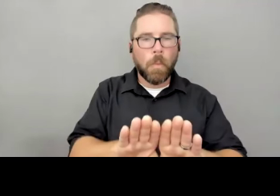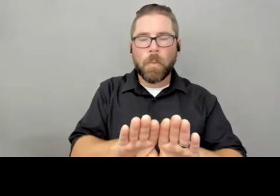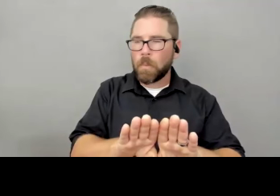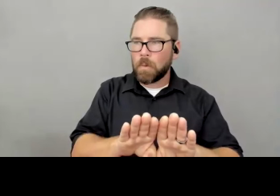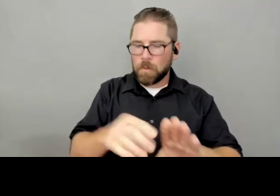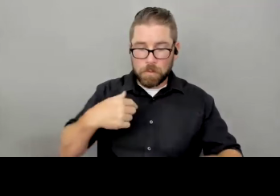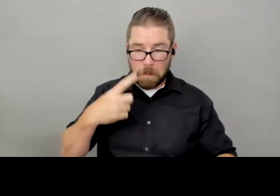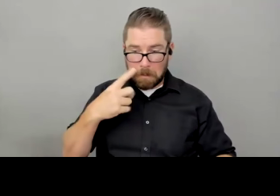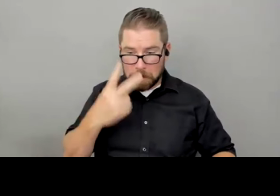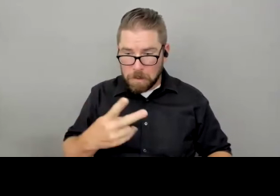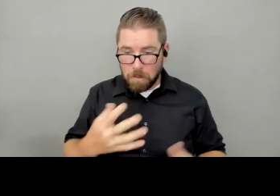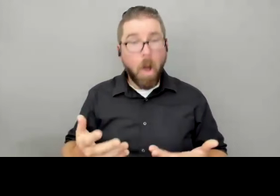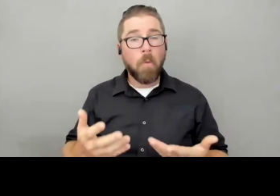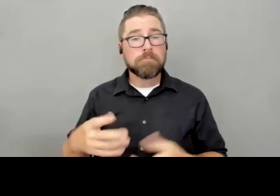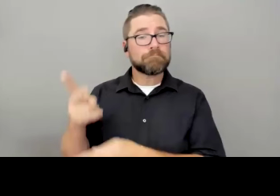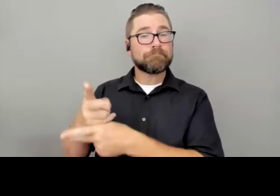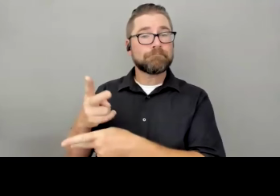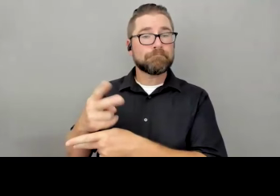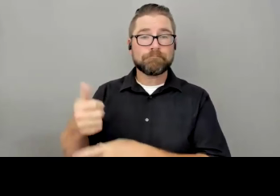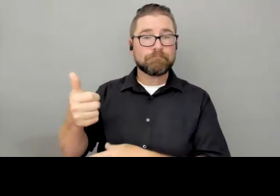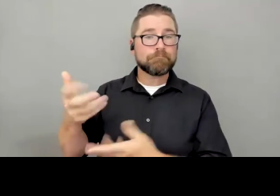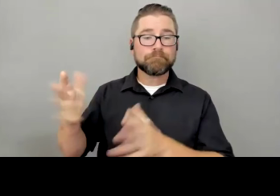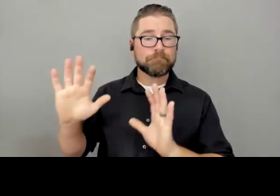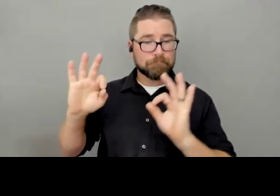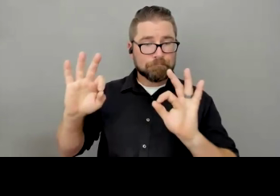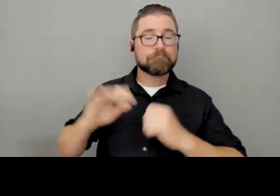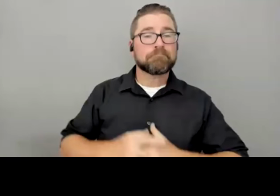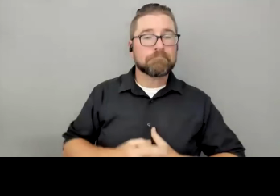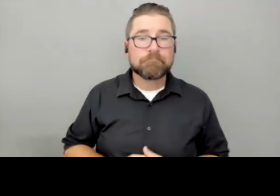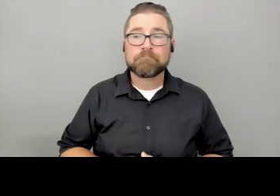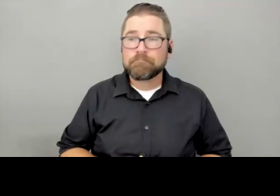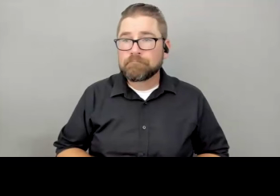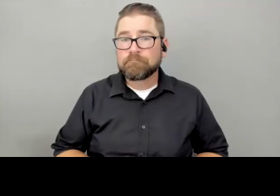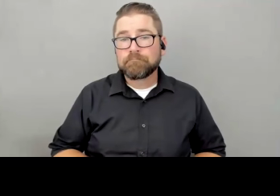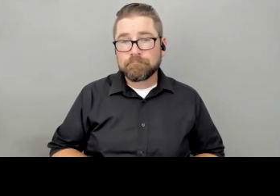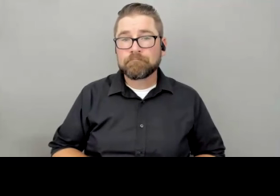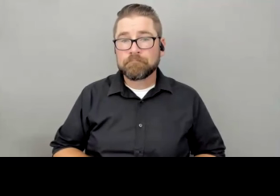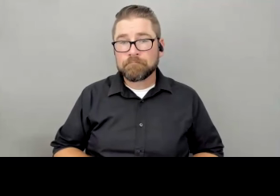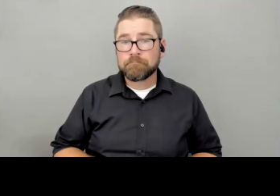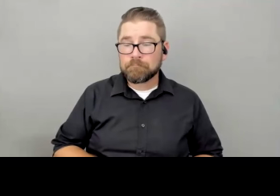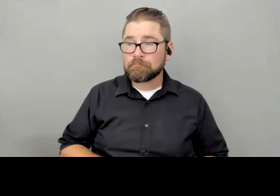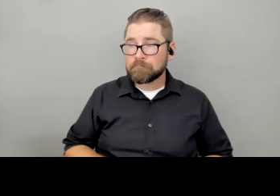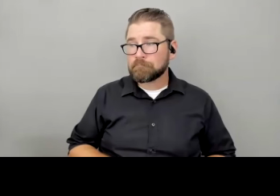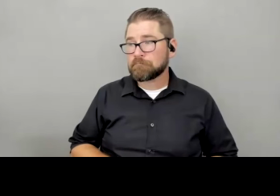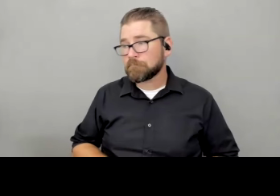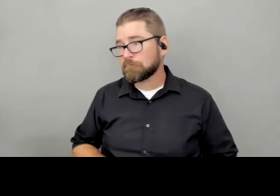you know, got it resolved and just not paying attention to our attempts. So, that can be helpful as well.